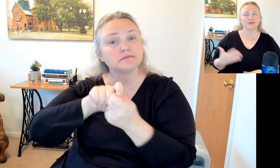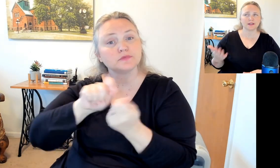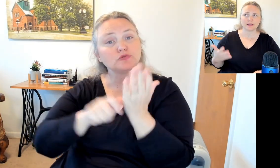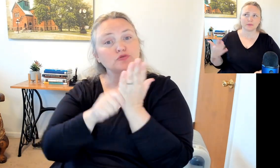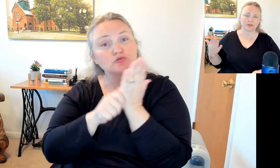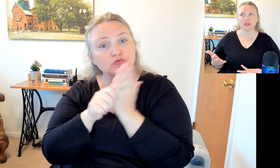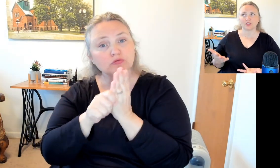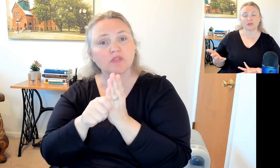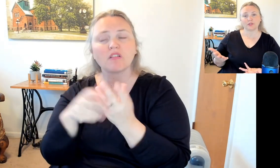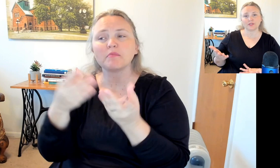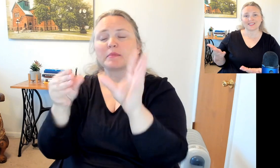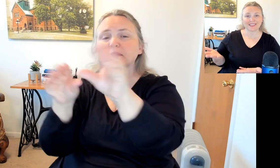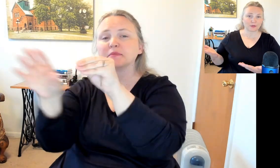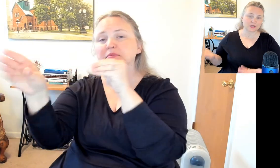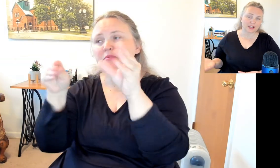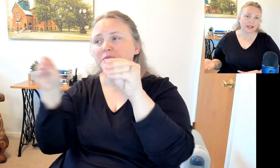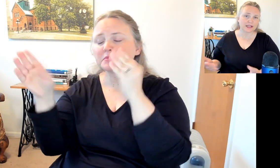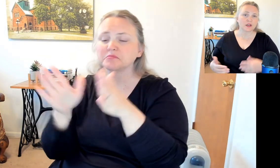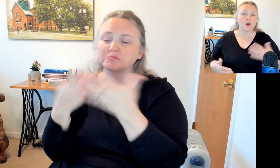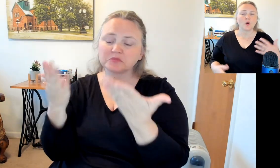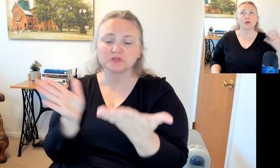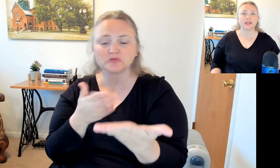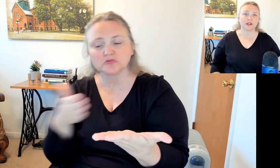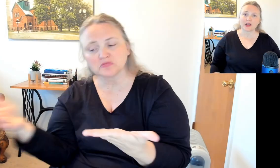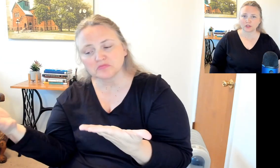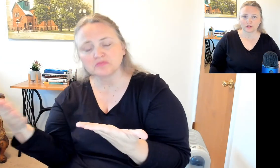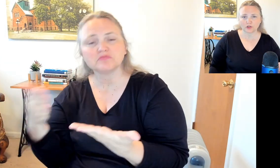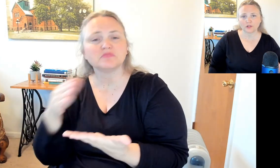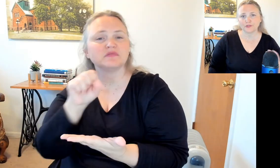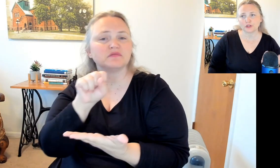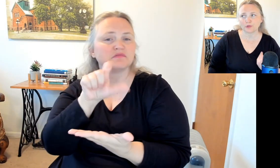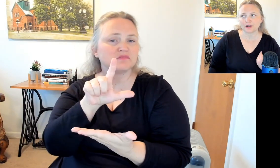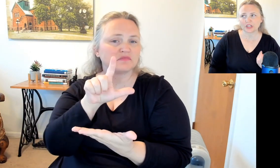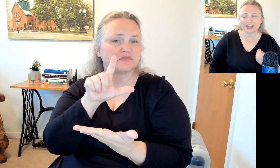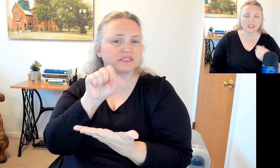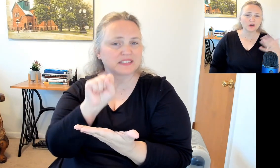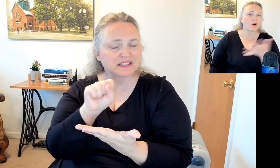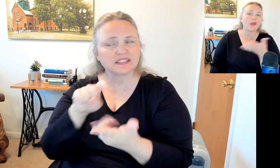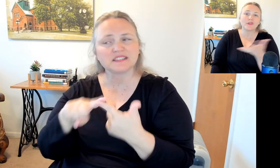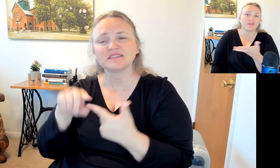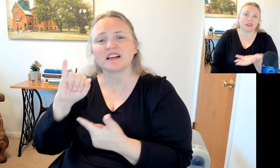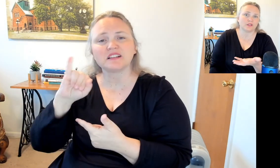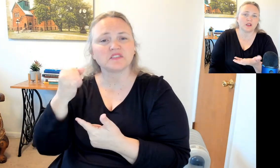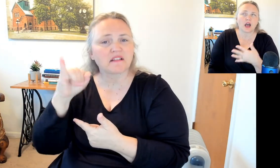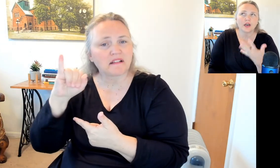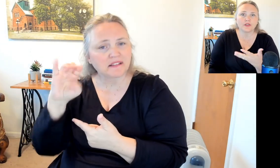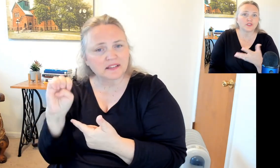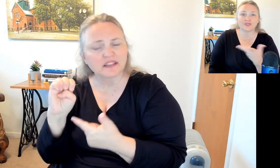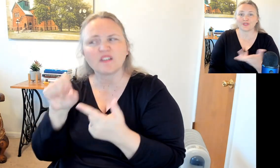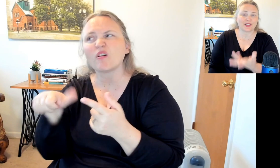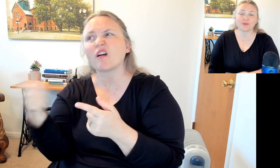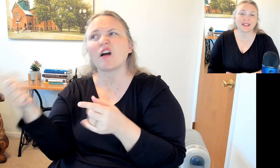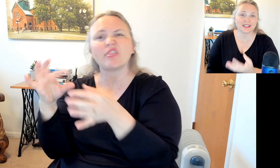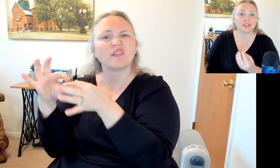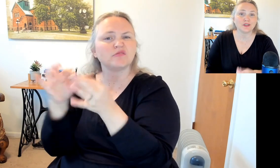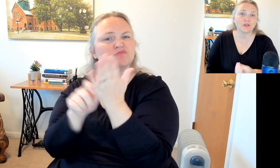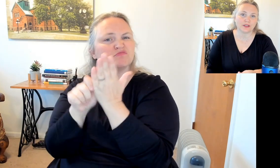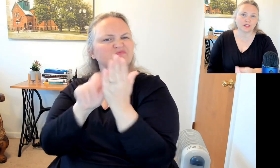For example, a Journal of Sign Language Studies, or the International Journal of Interpreter Education, or other field, other journals that are related to your field.